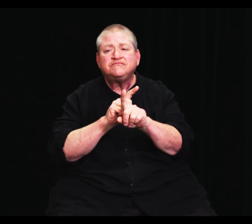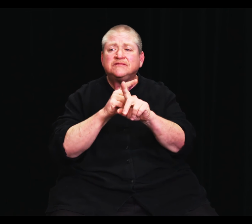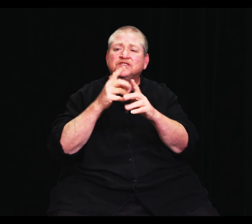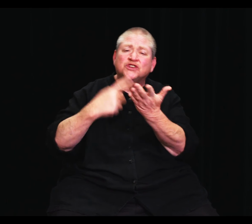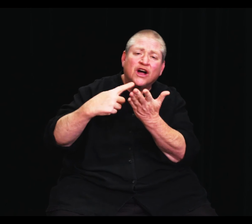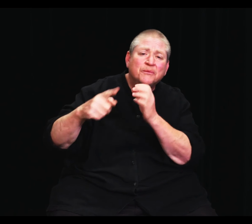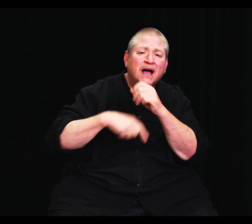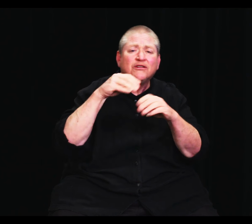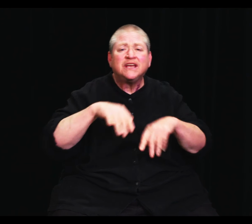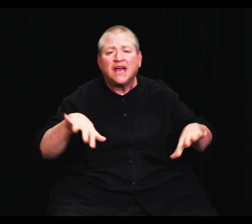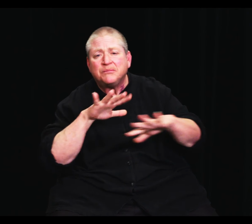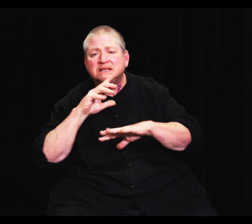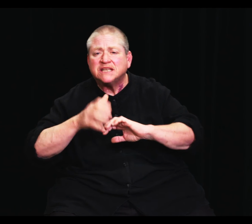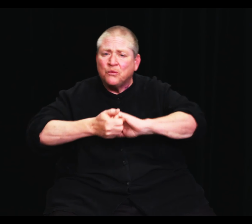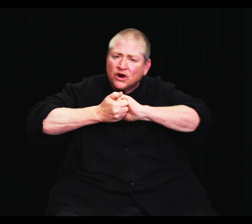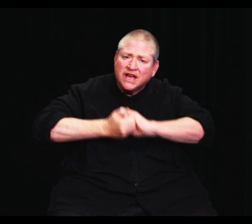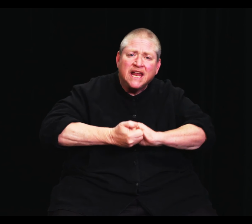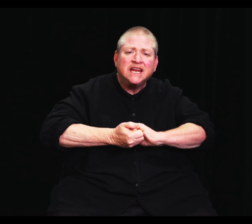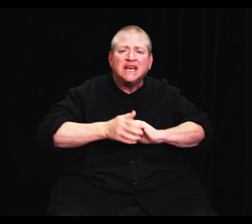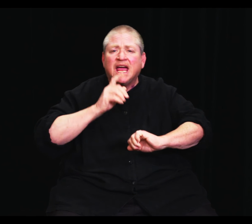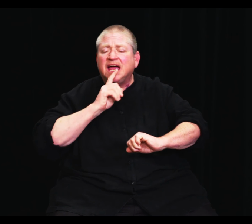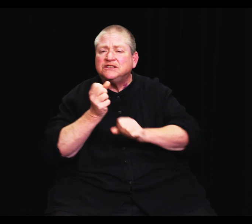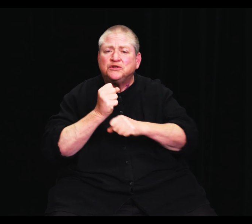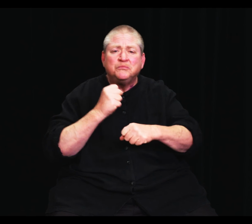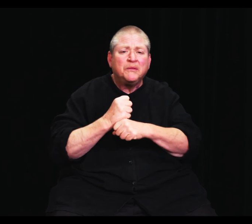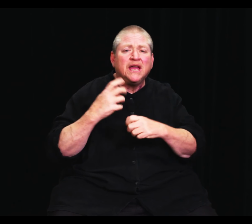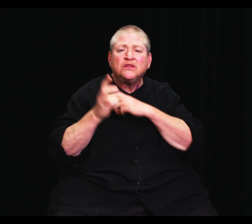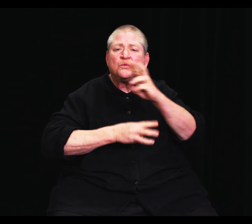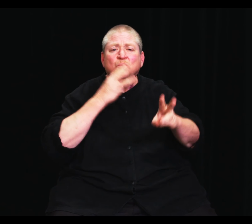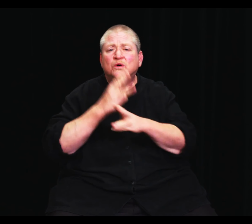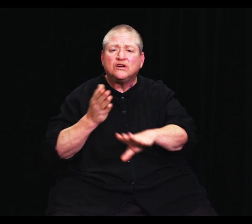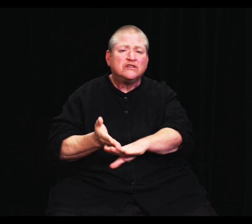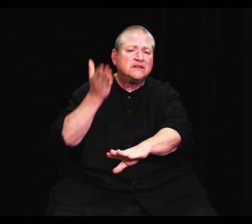who can’t wait to bump into you, meet you, mentor you, reminisce with you about campus,